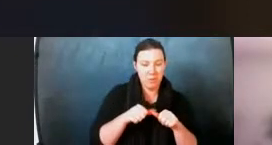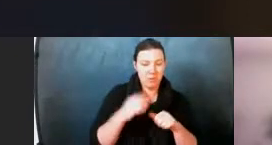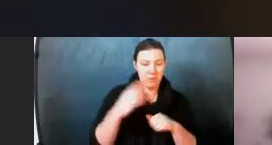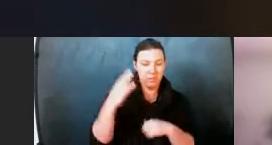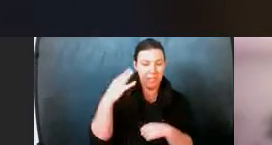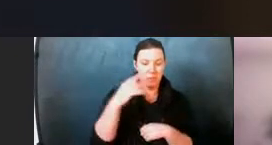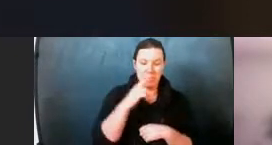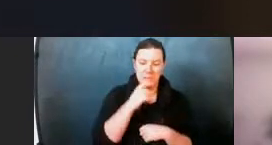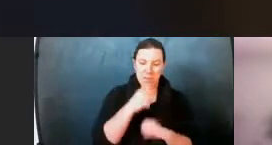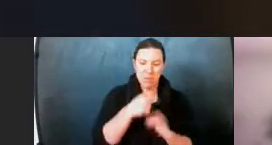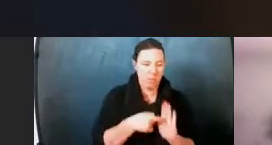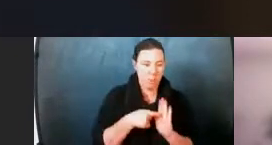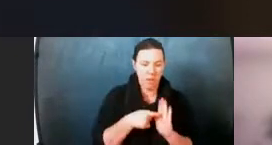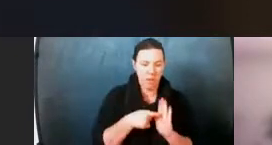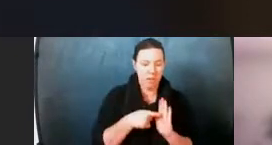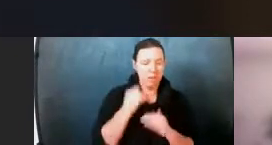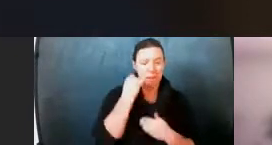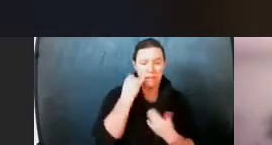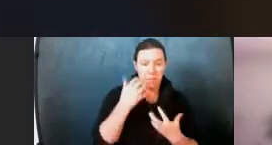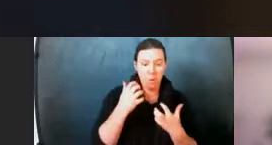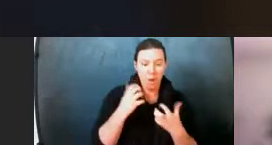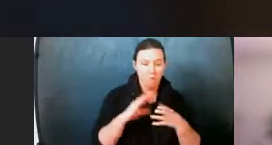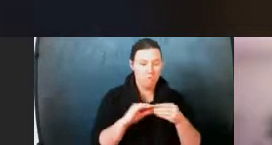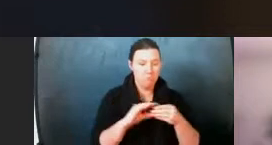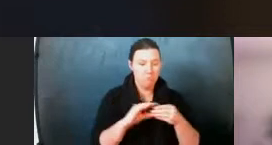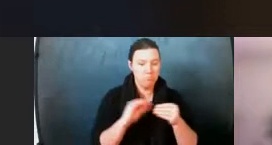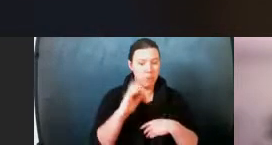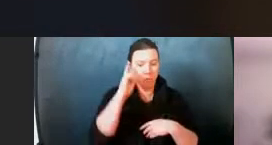you don't have to have a camera on now.